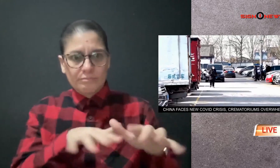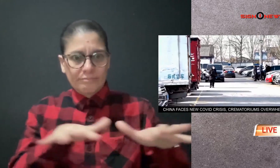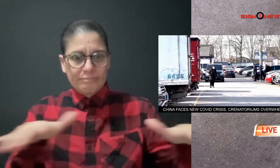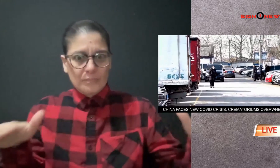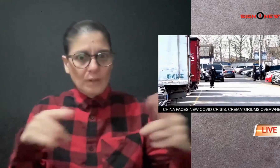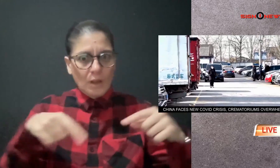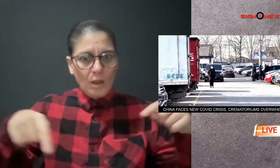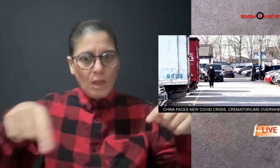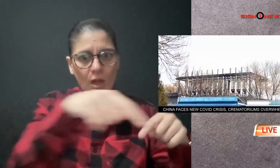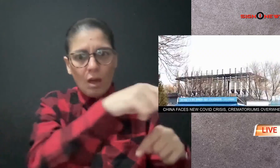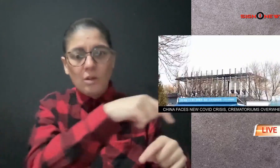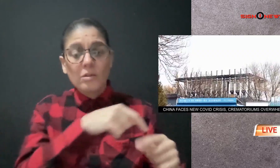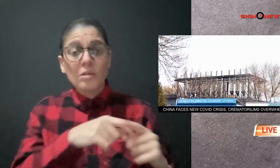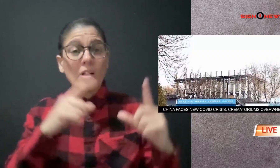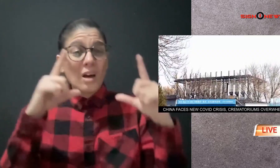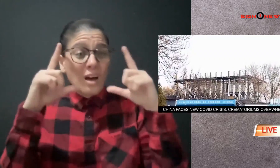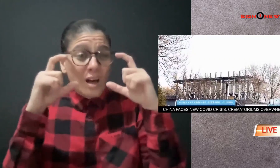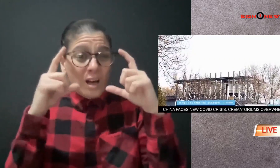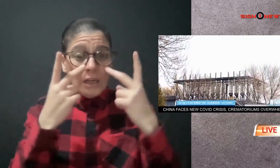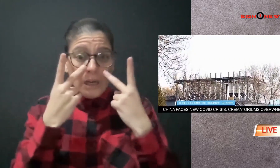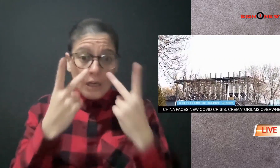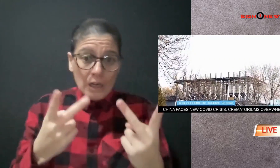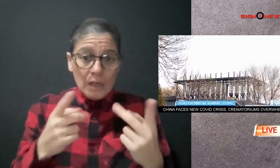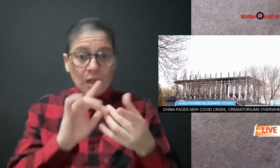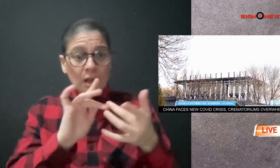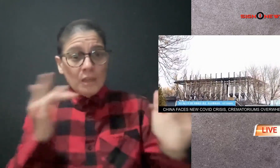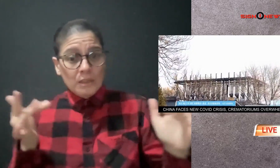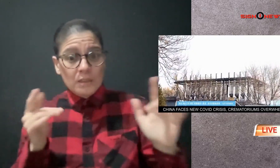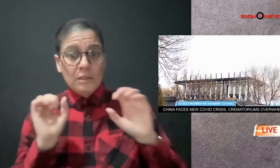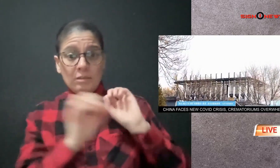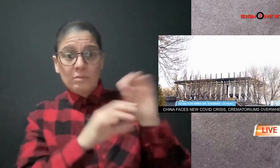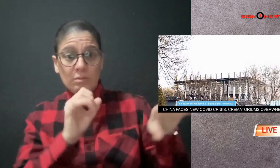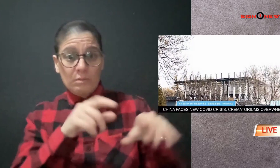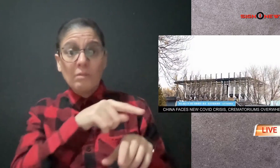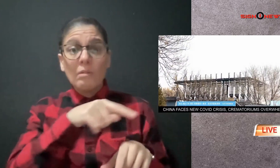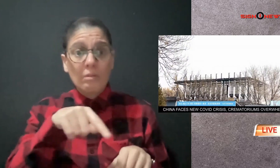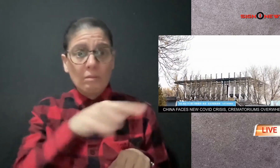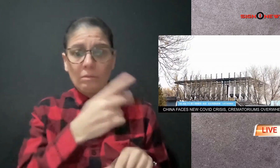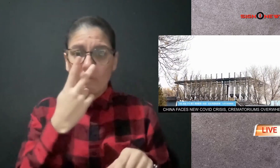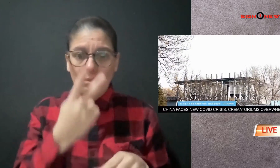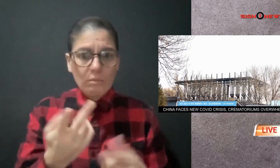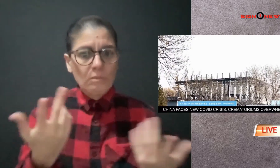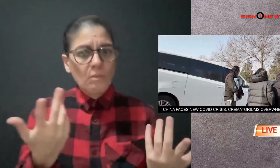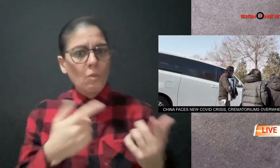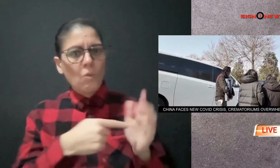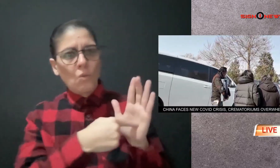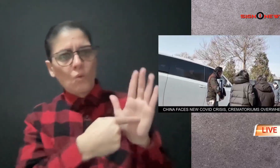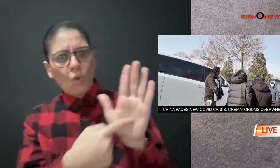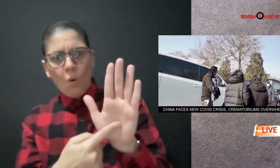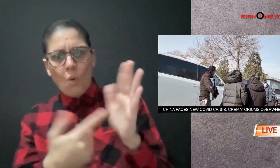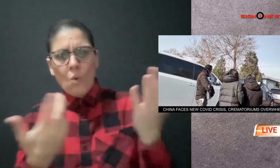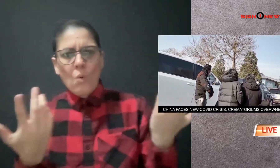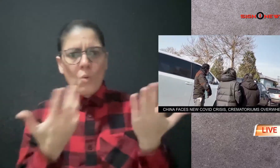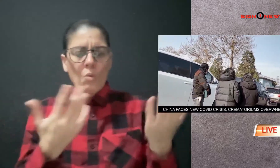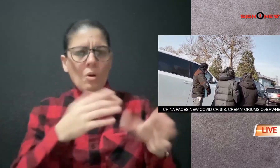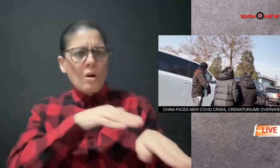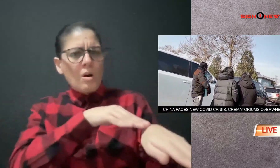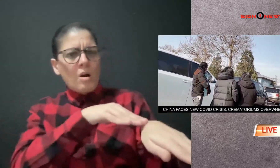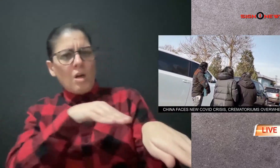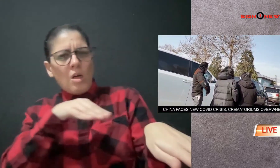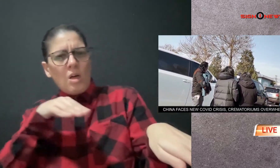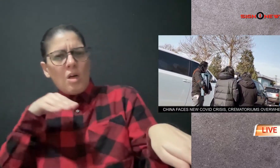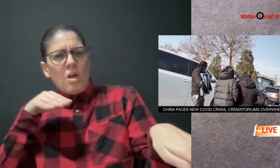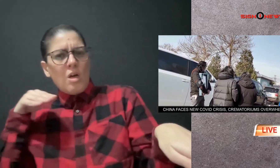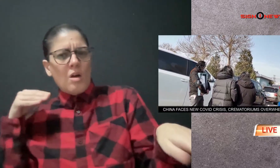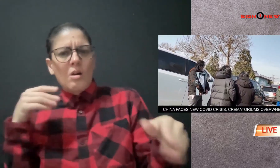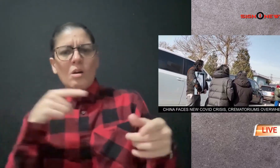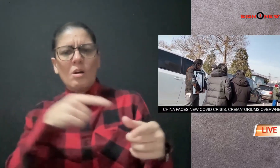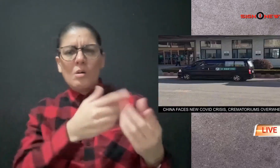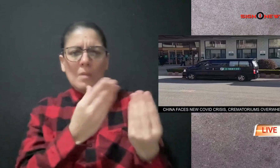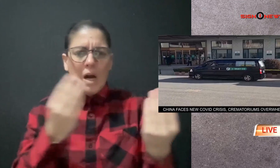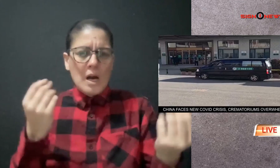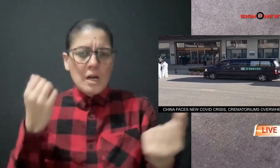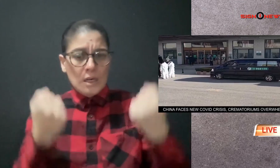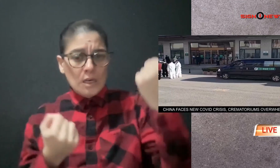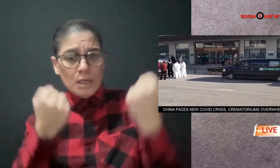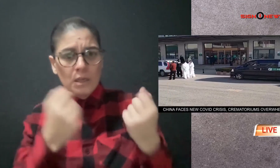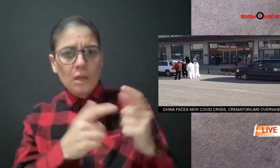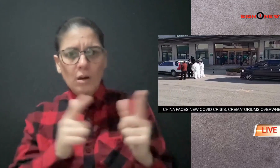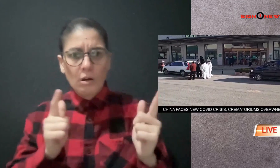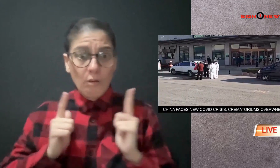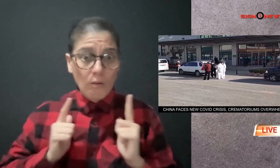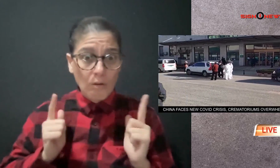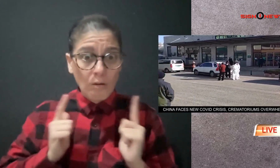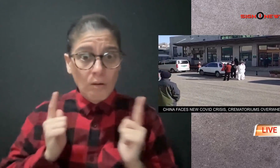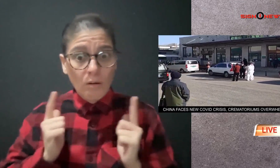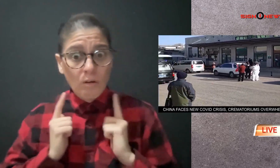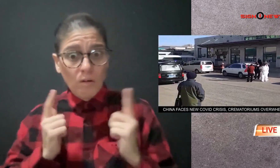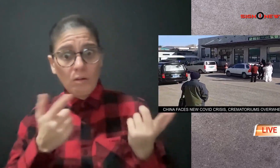the end of the country's zero covid policy images on social media show long line of cars